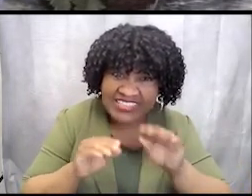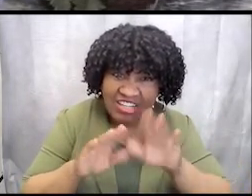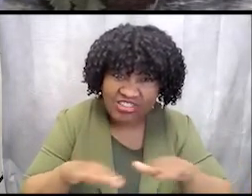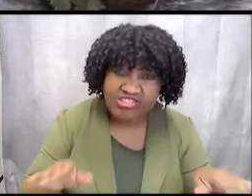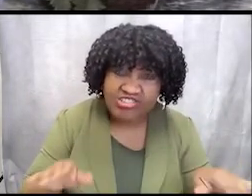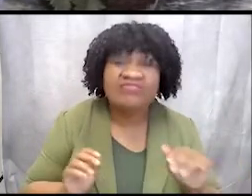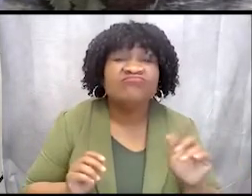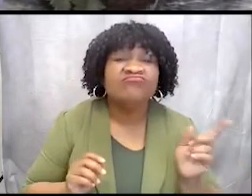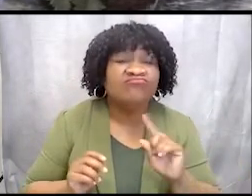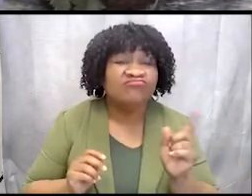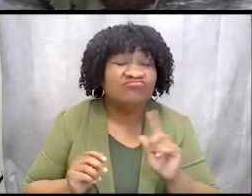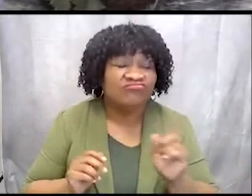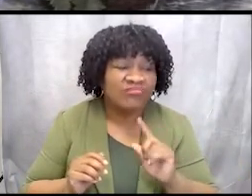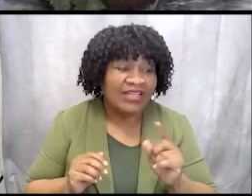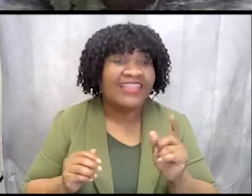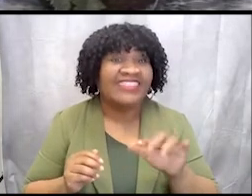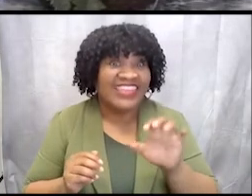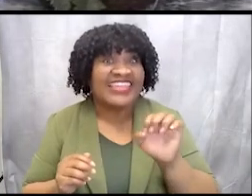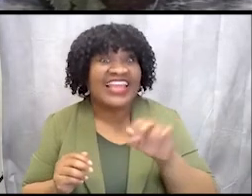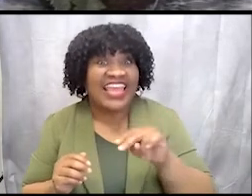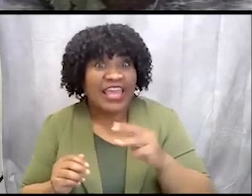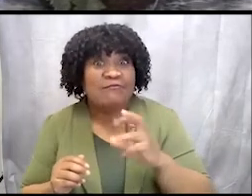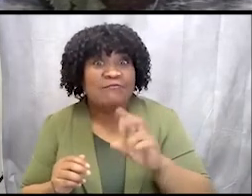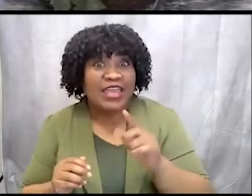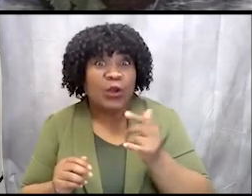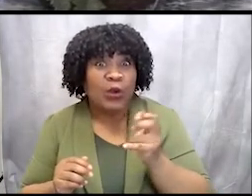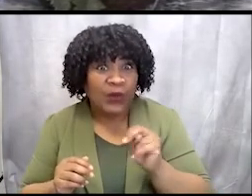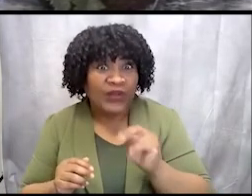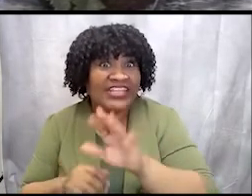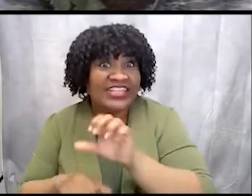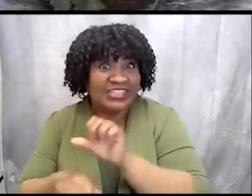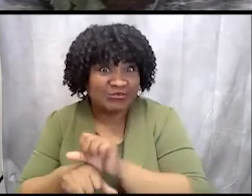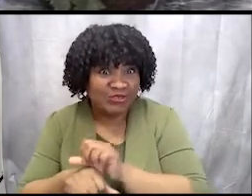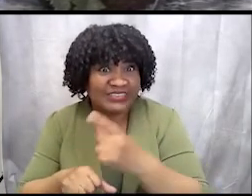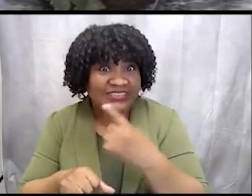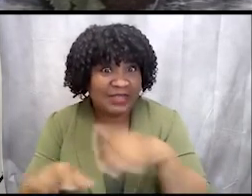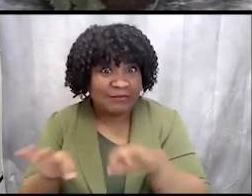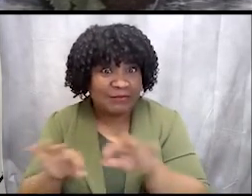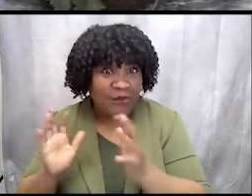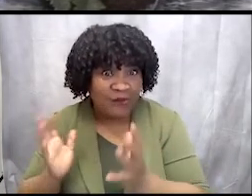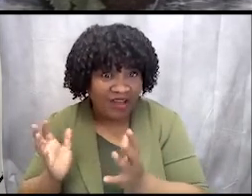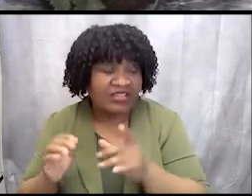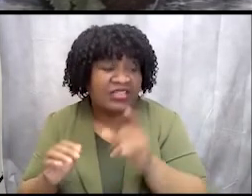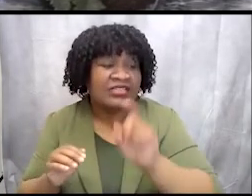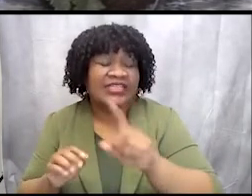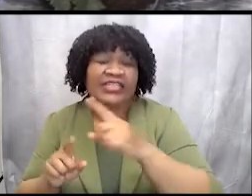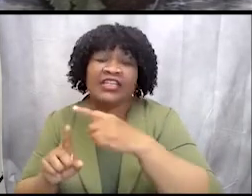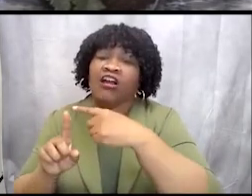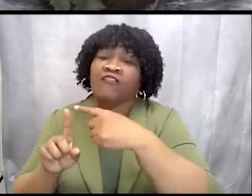And then we have the work of Edmond Gordon that speak to affirmative development,